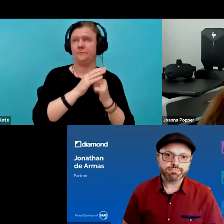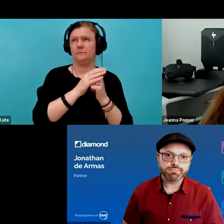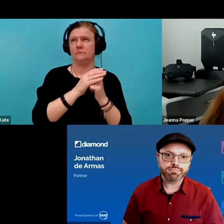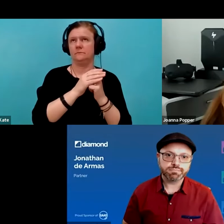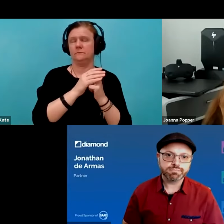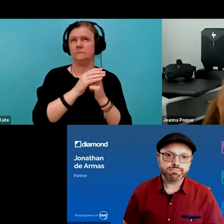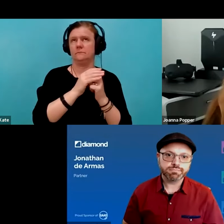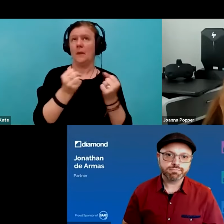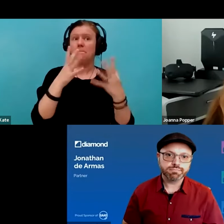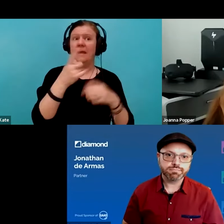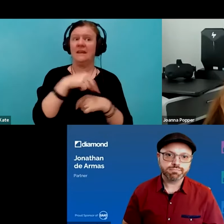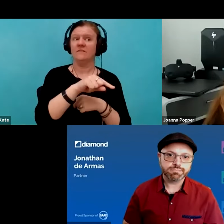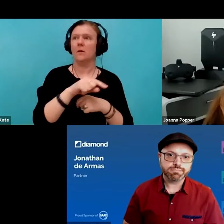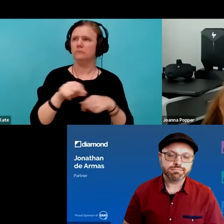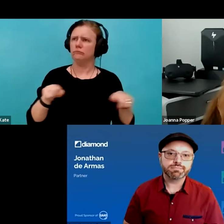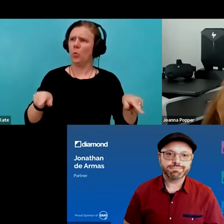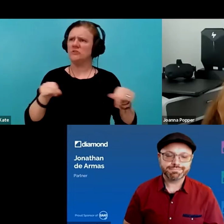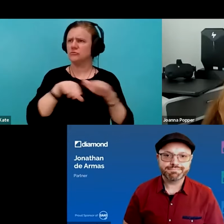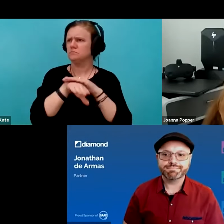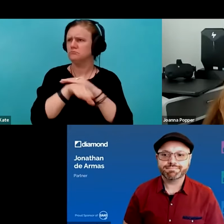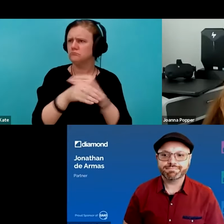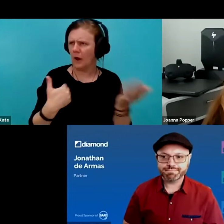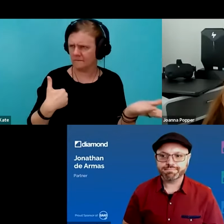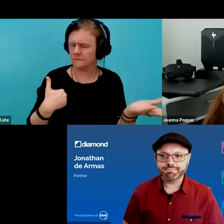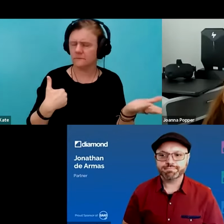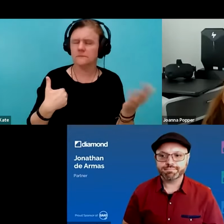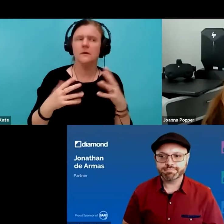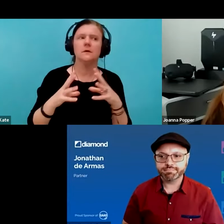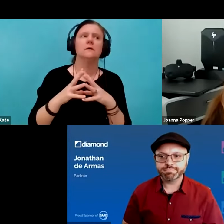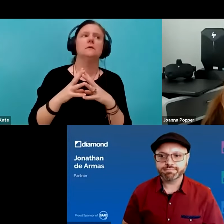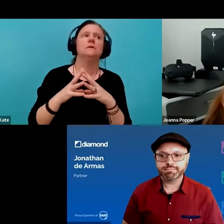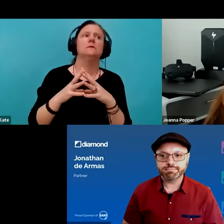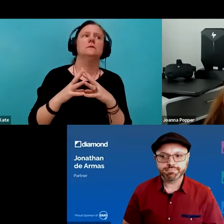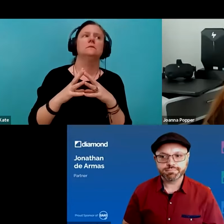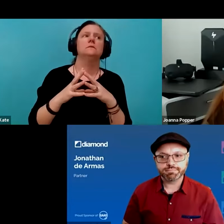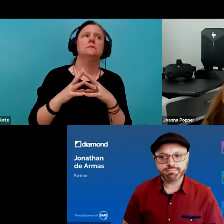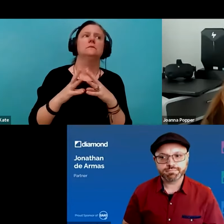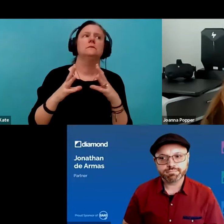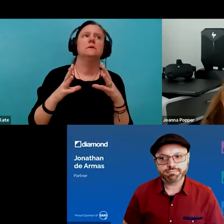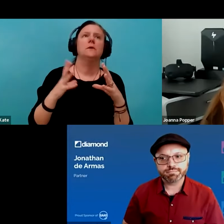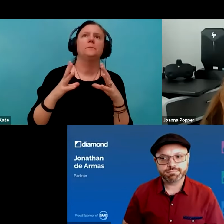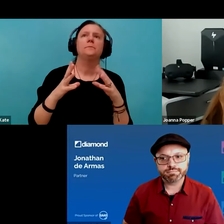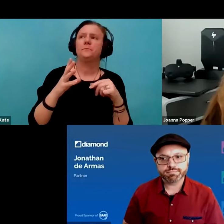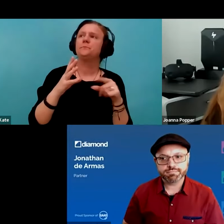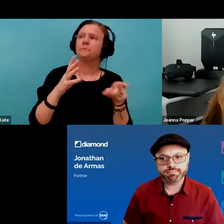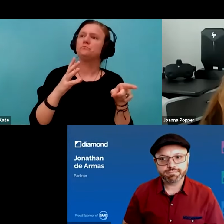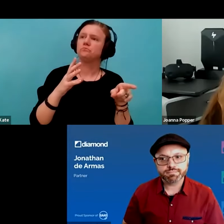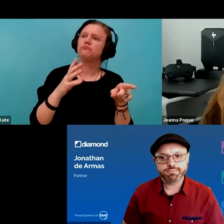wheelchair accessible. And so, and they are able to